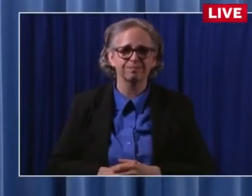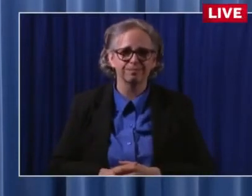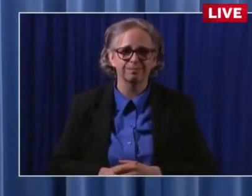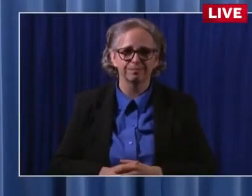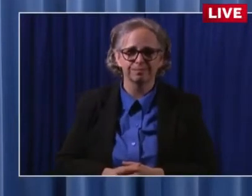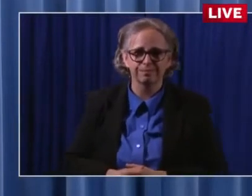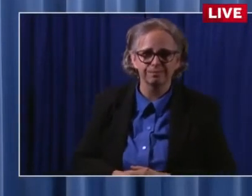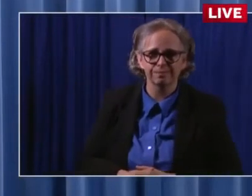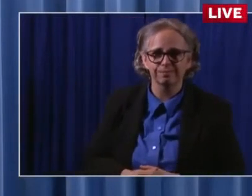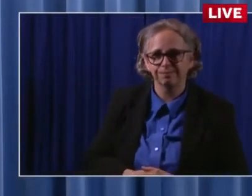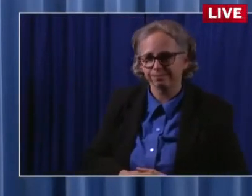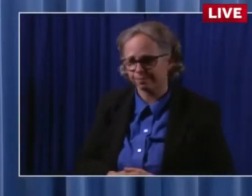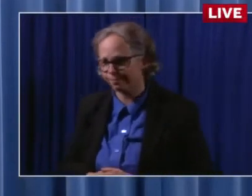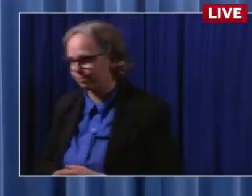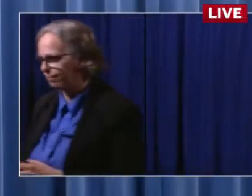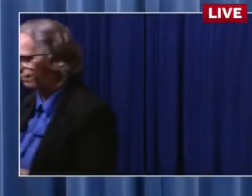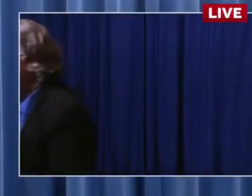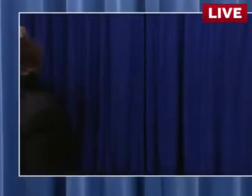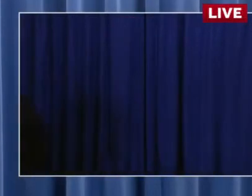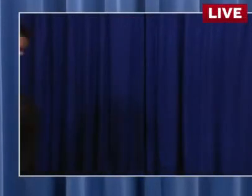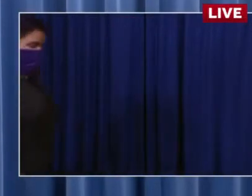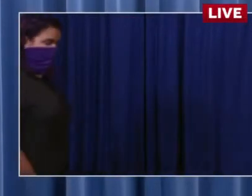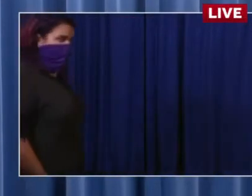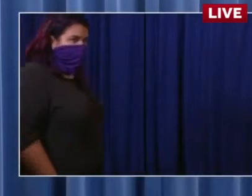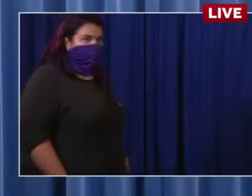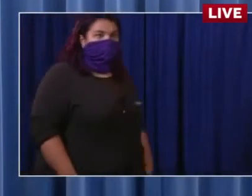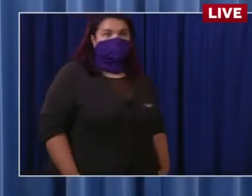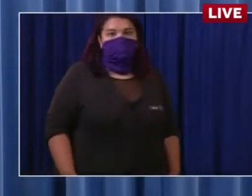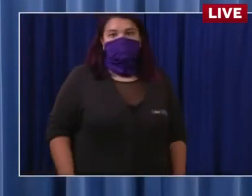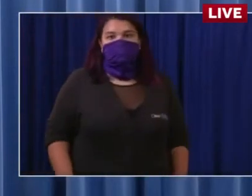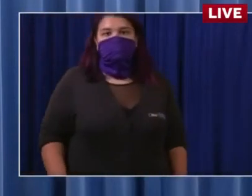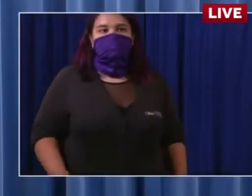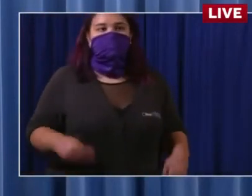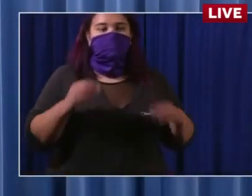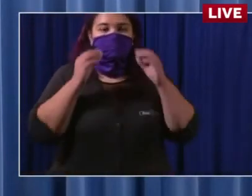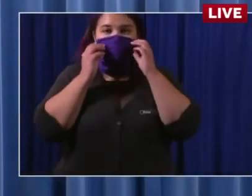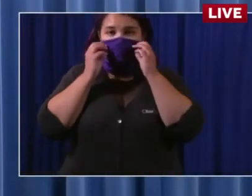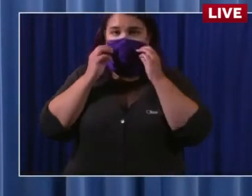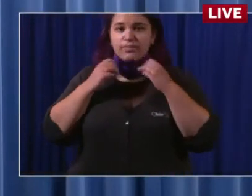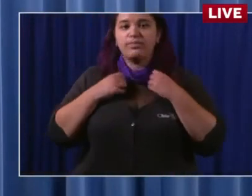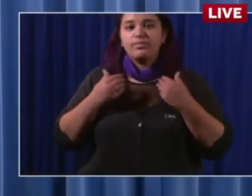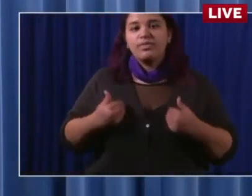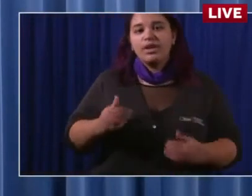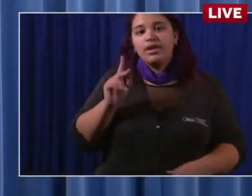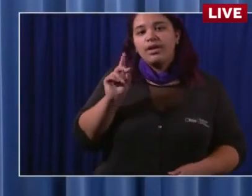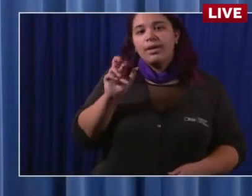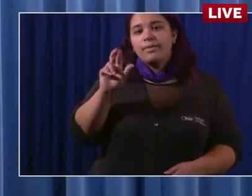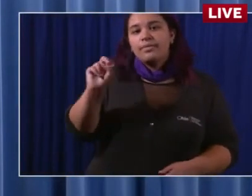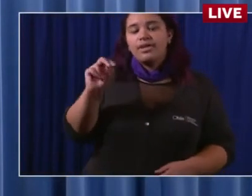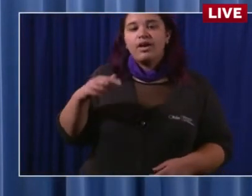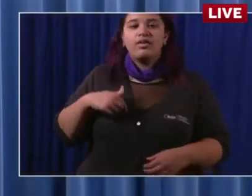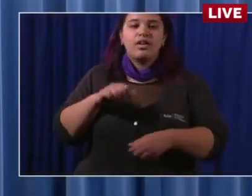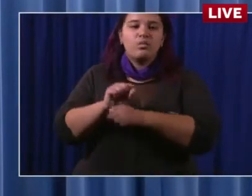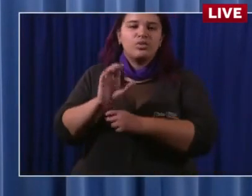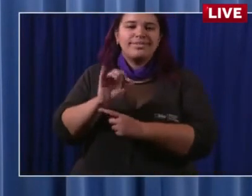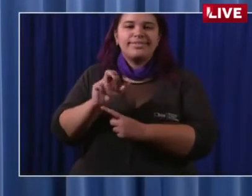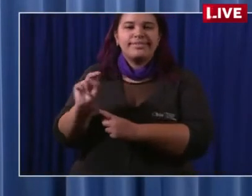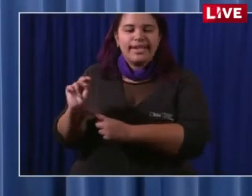SO THE ANSWER IS I DON’T KNOW. I CANNOT REALLY ANSWER IT.